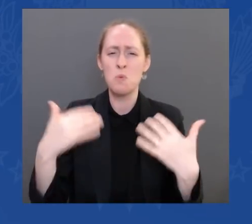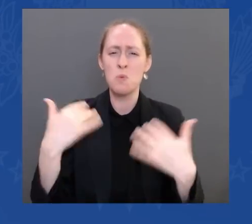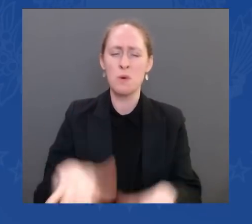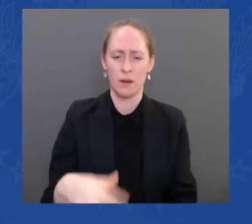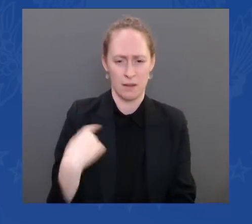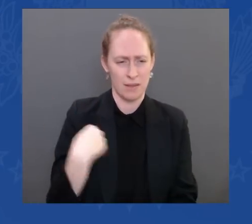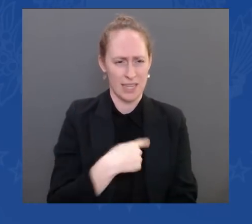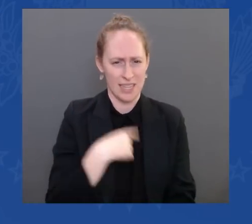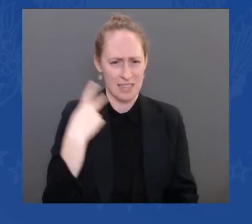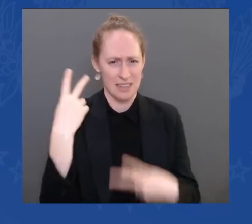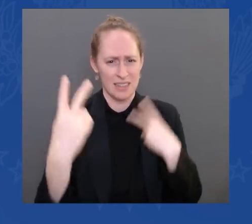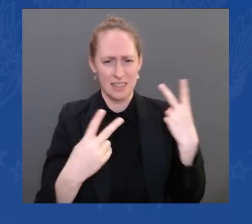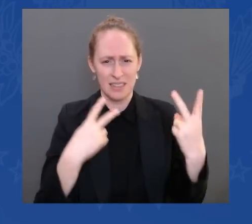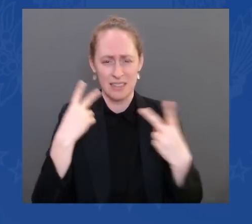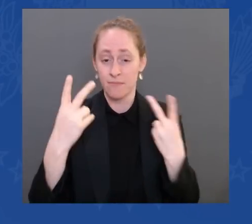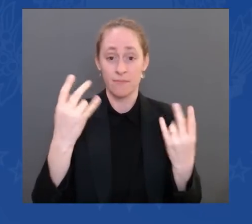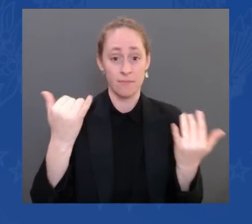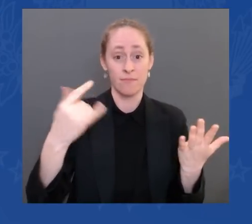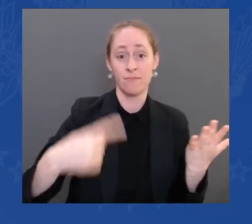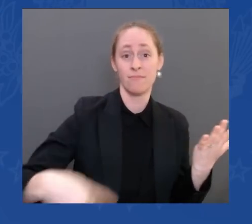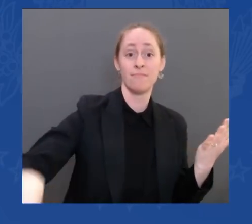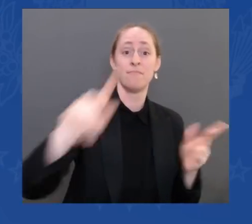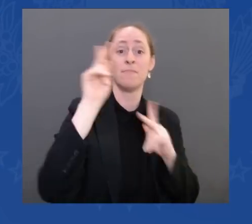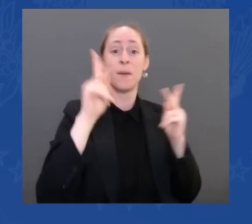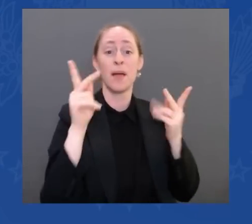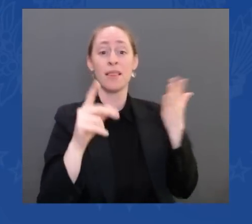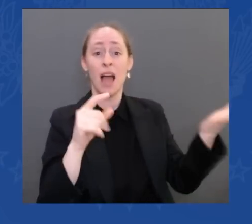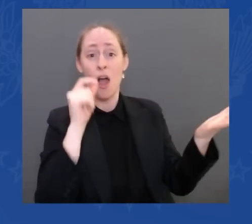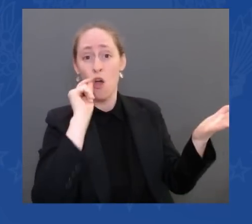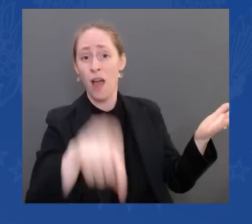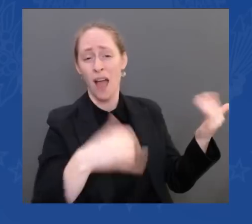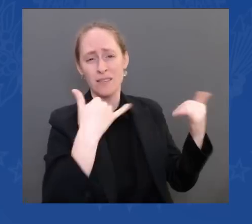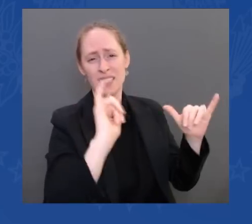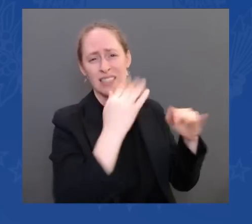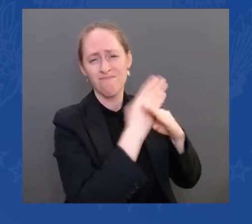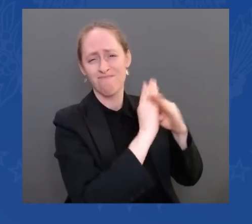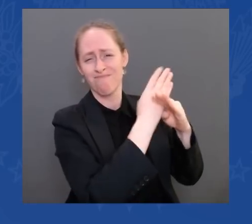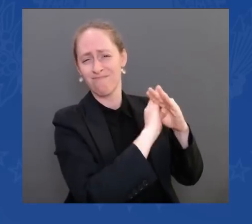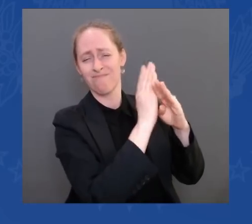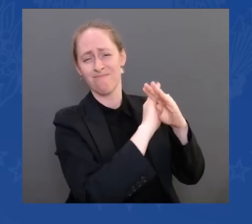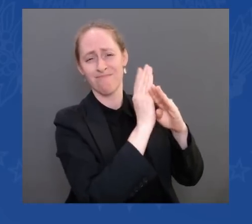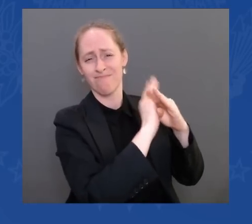And, by the way, it's not just their warriors. It's not just their military. It's people in the street --